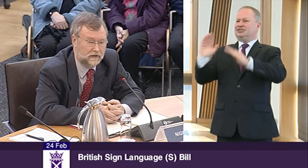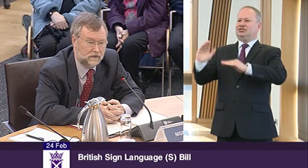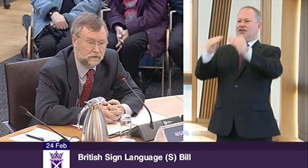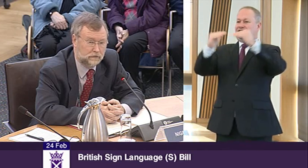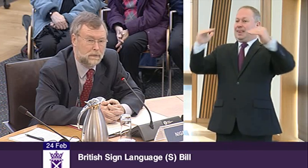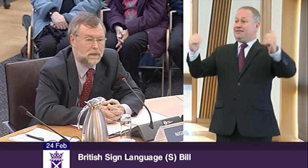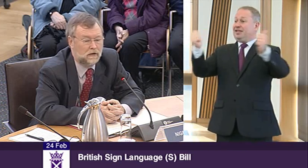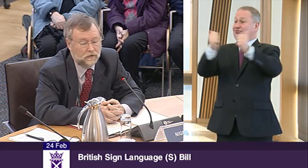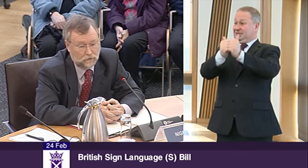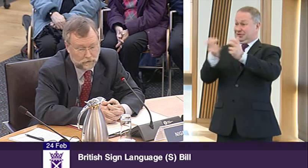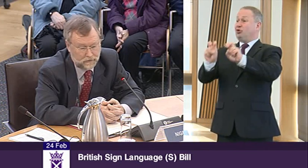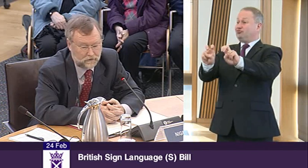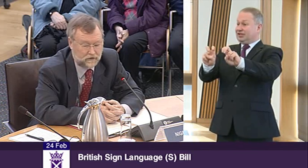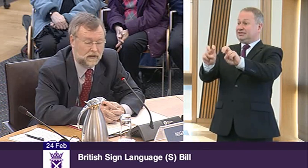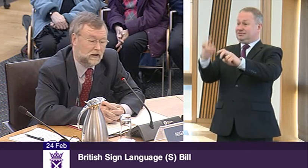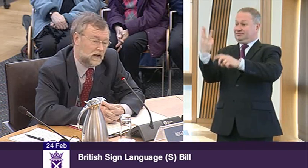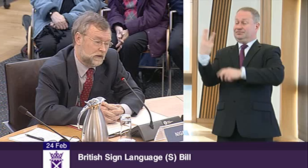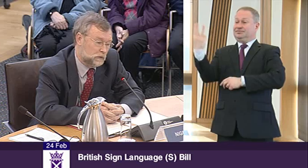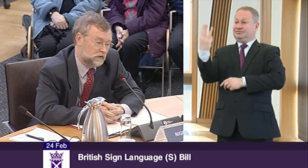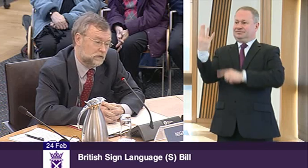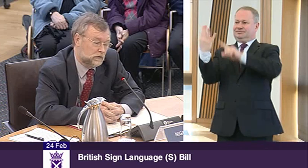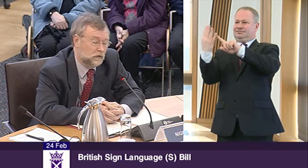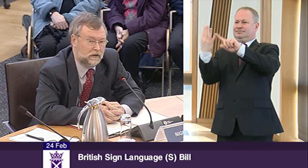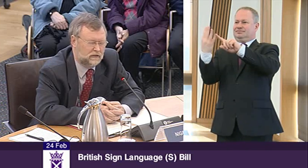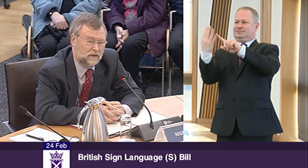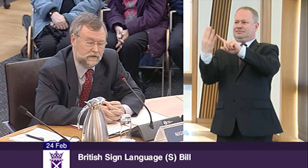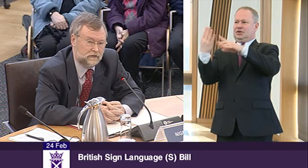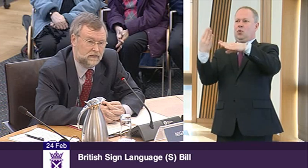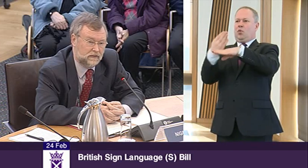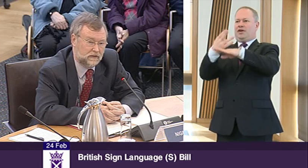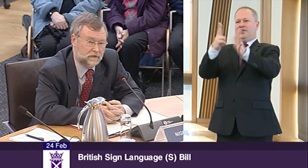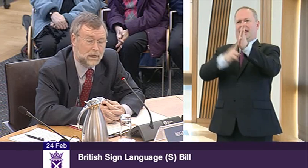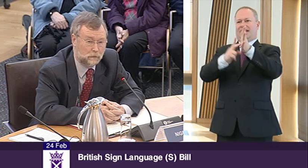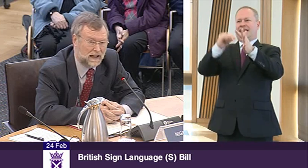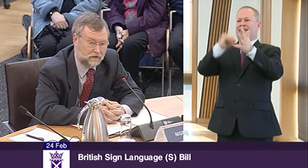with each of those three individuals, and the fourth person works for North East Sensory